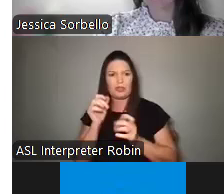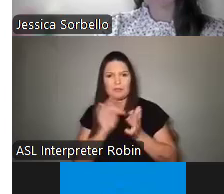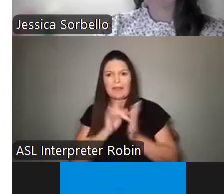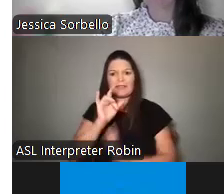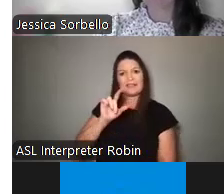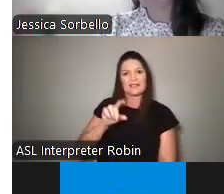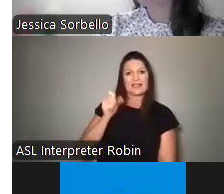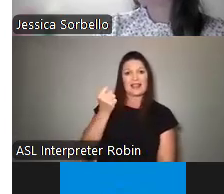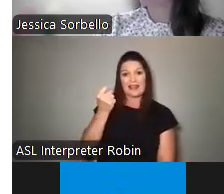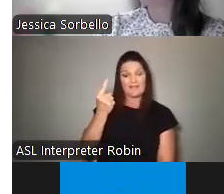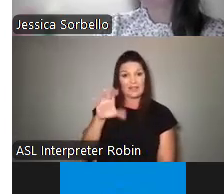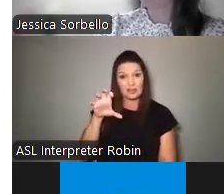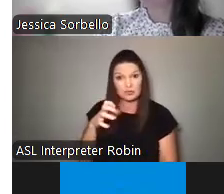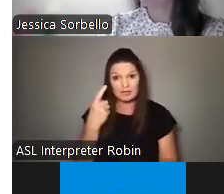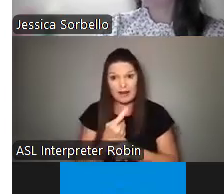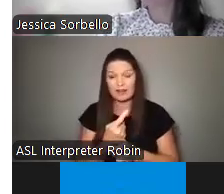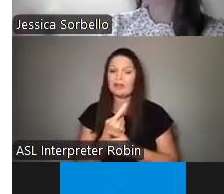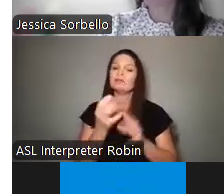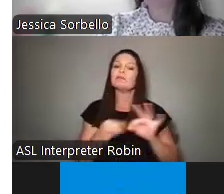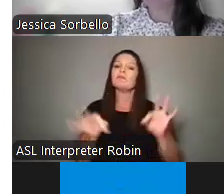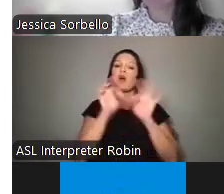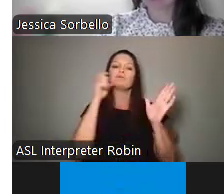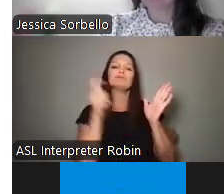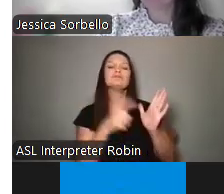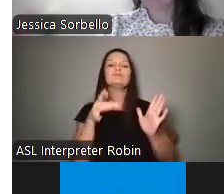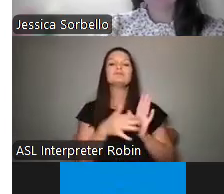higher than anyone was ever designed or meant to